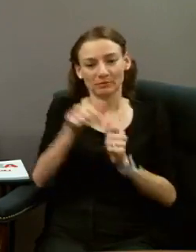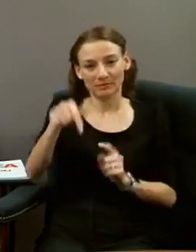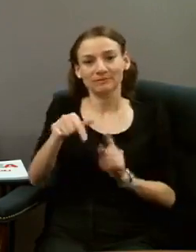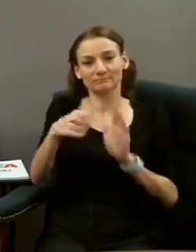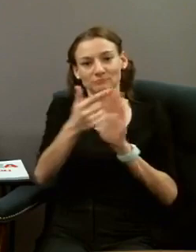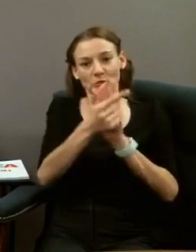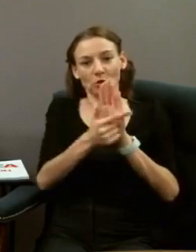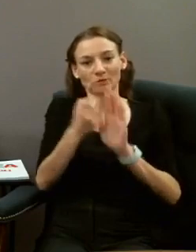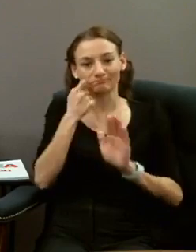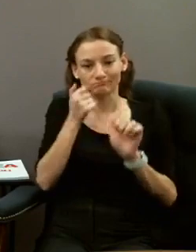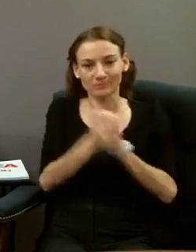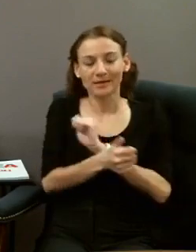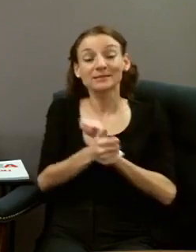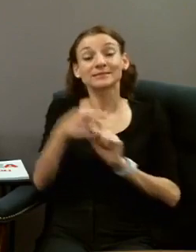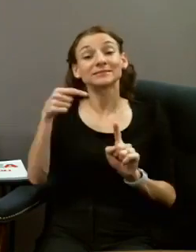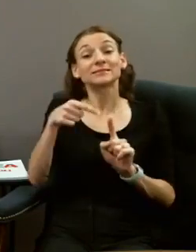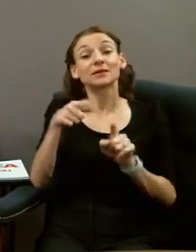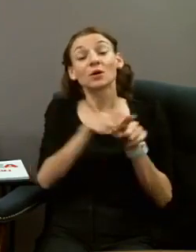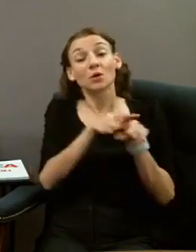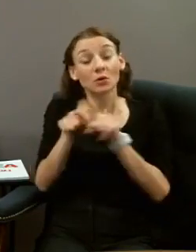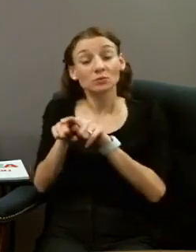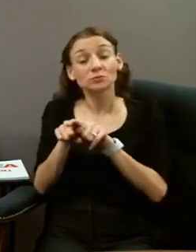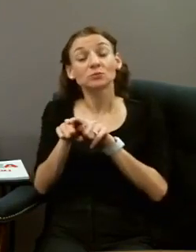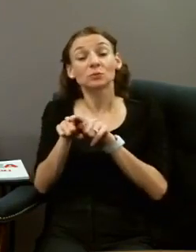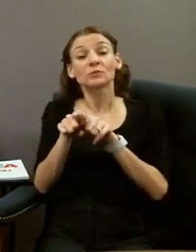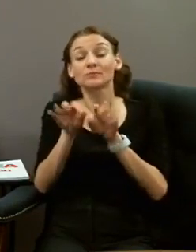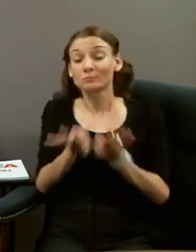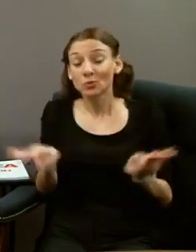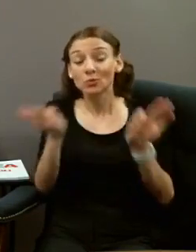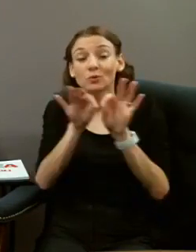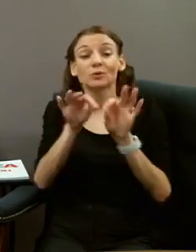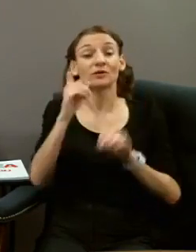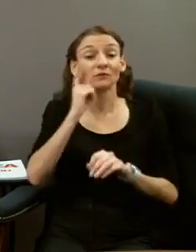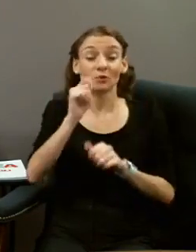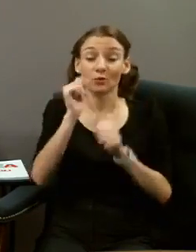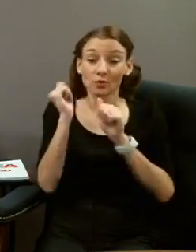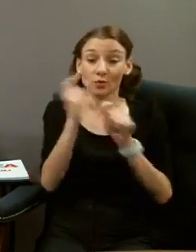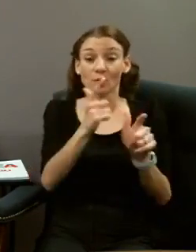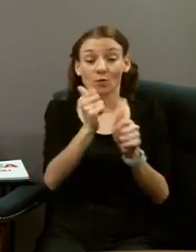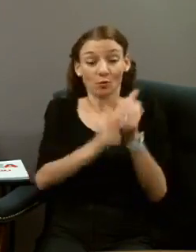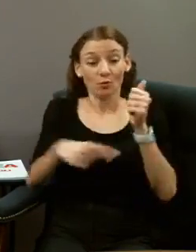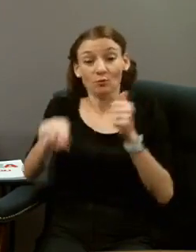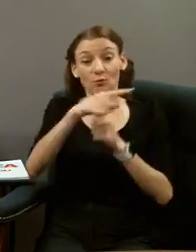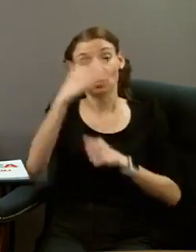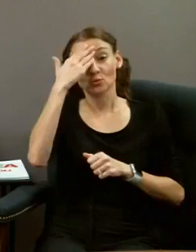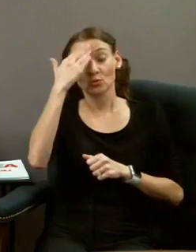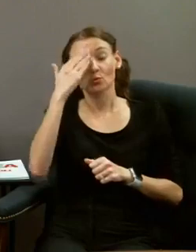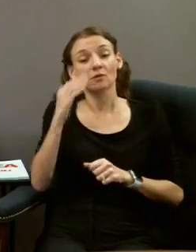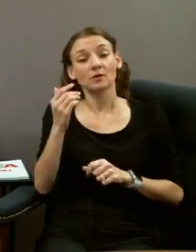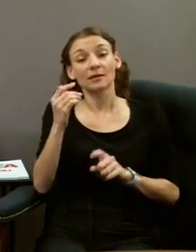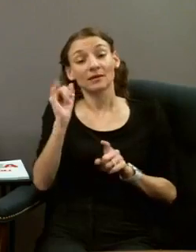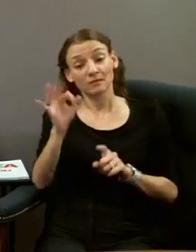and that, it is also important for everyone to know that if you believe